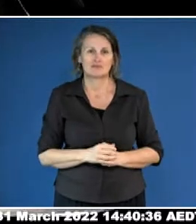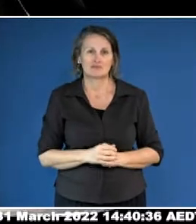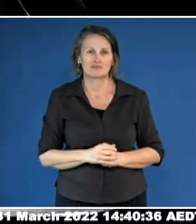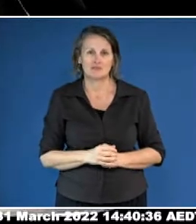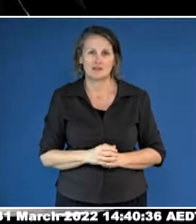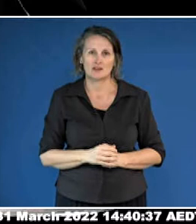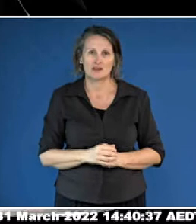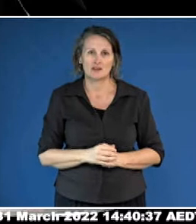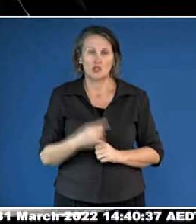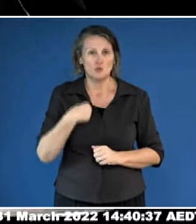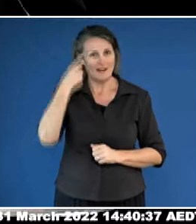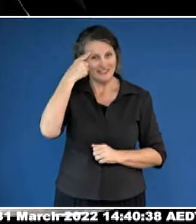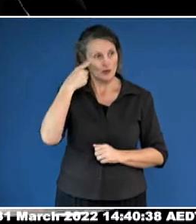be understood as form of violence.